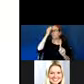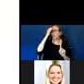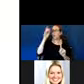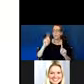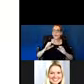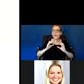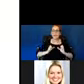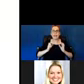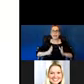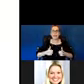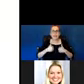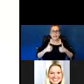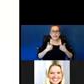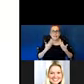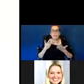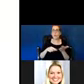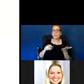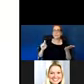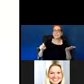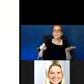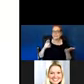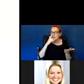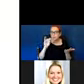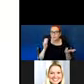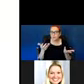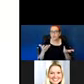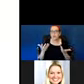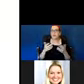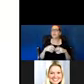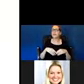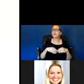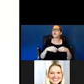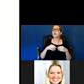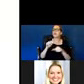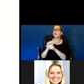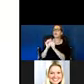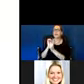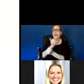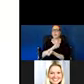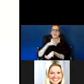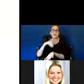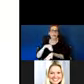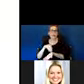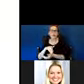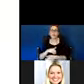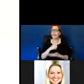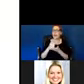They refer clients to our providers. They help with follow up and all this on top